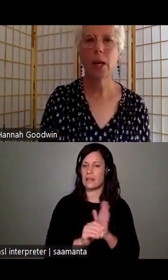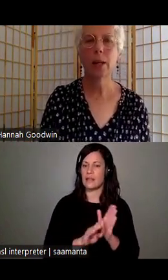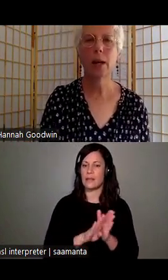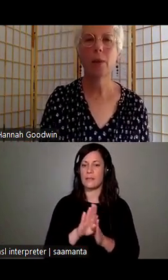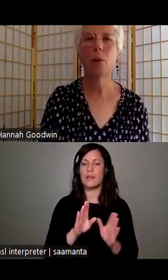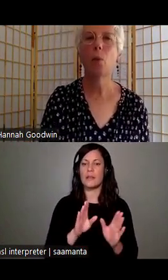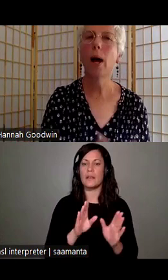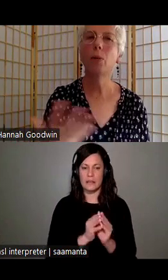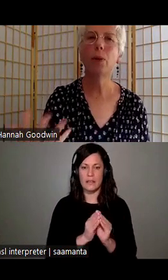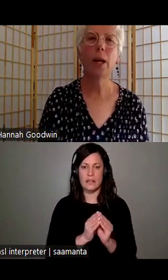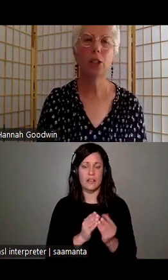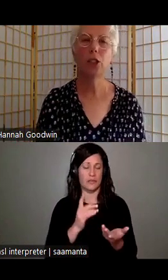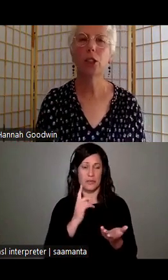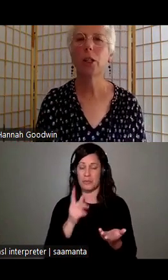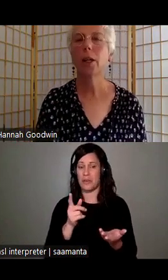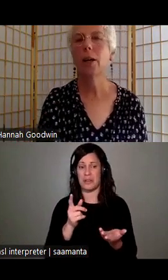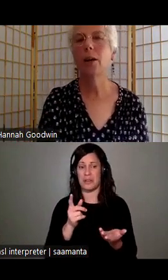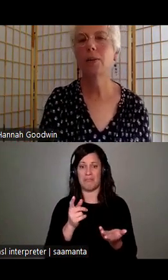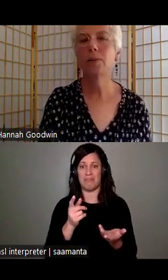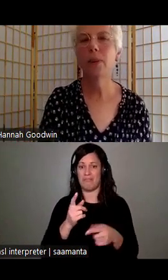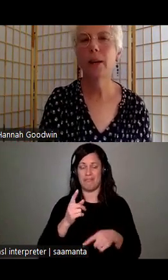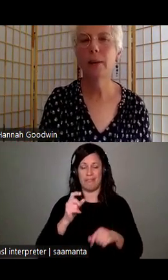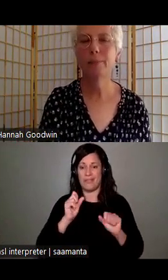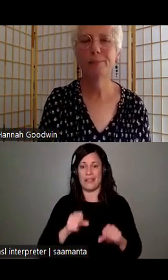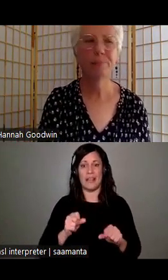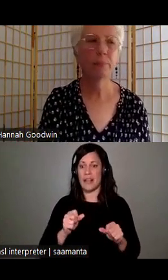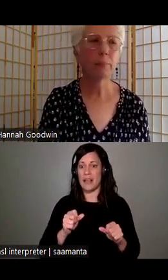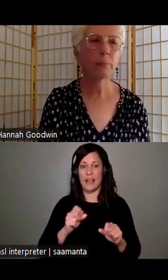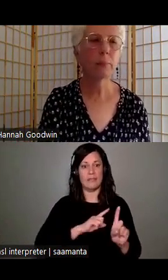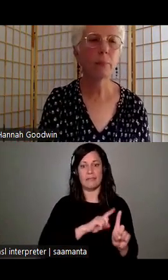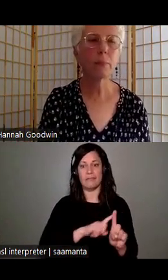can cover a wide range of different types of things